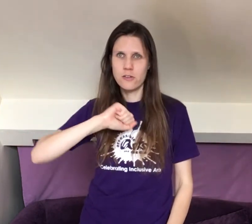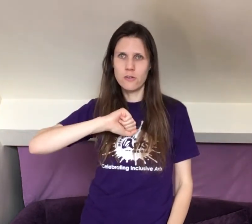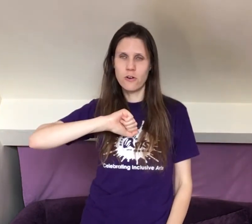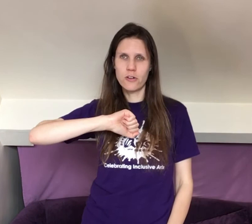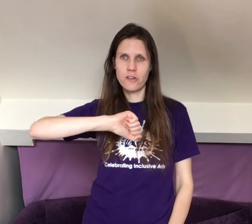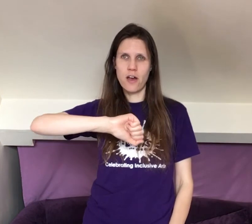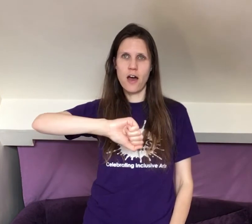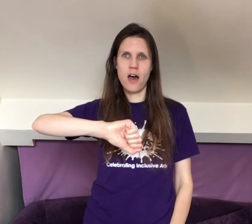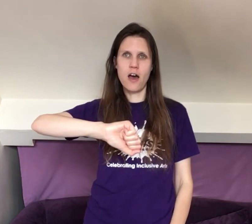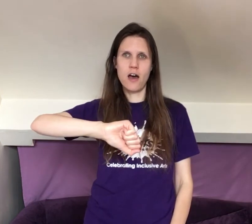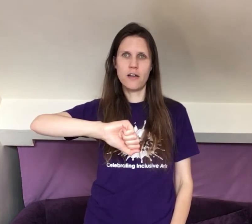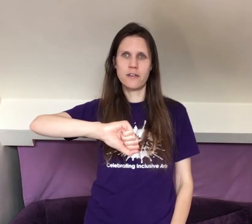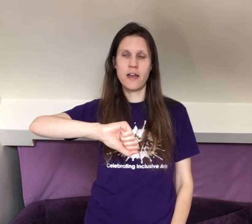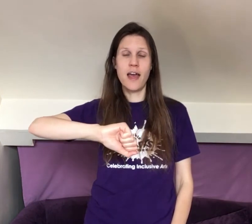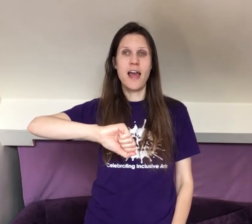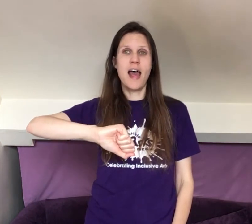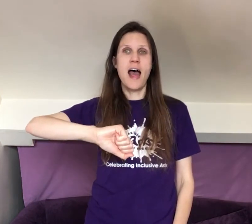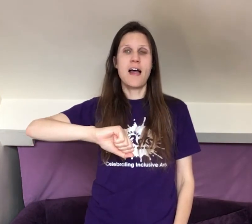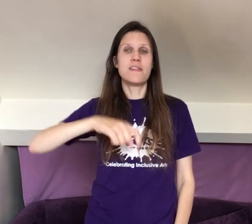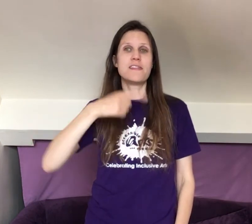Your turn.